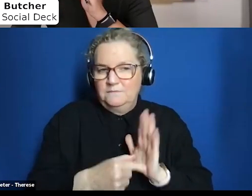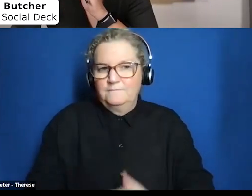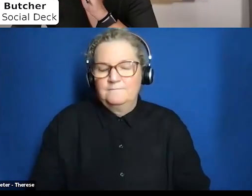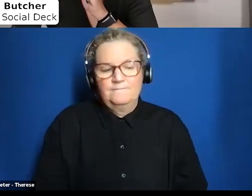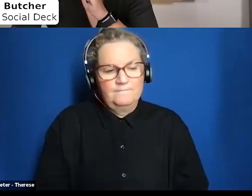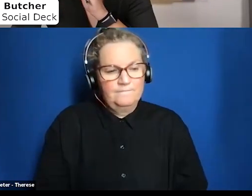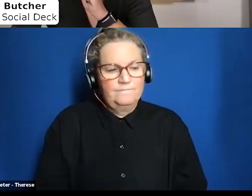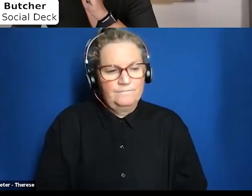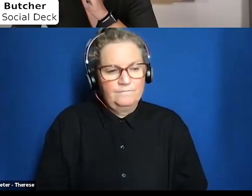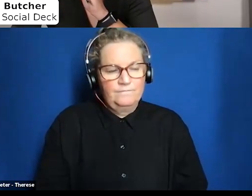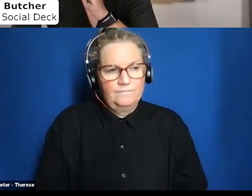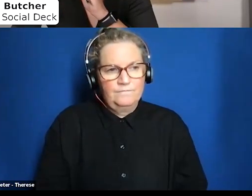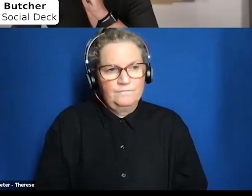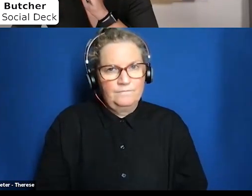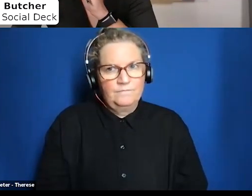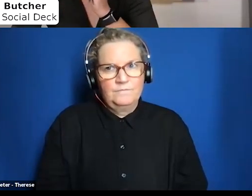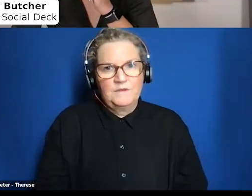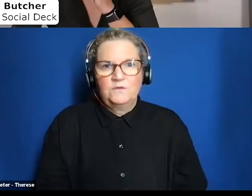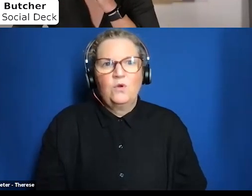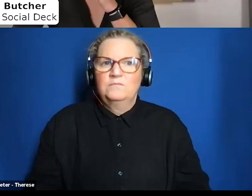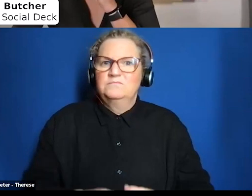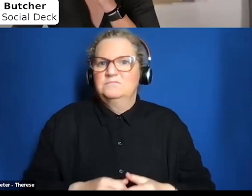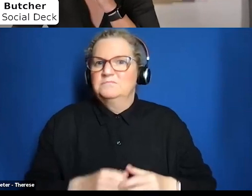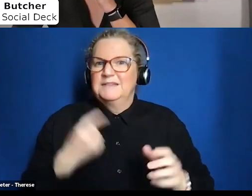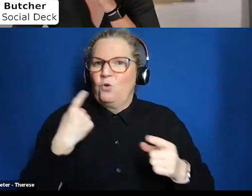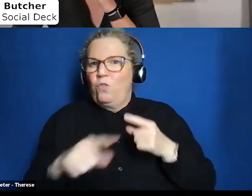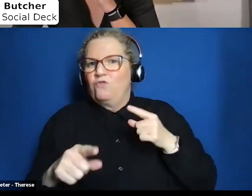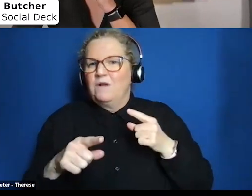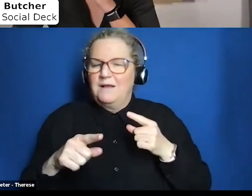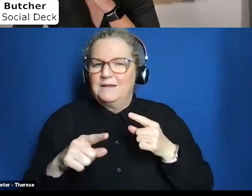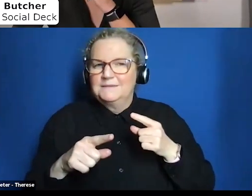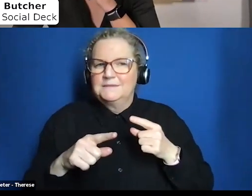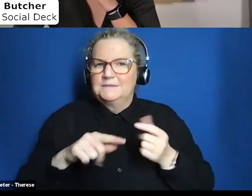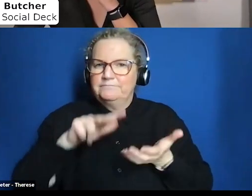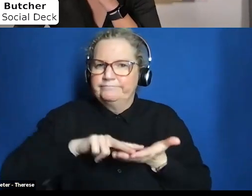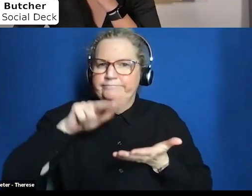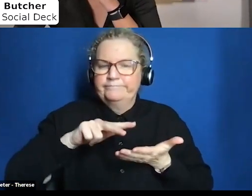So it is it authorizes the information to be used for research analysis purposes,